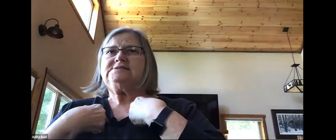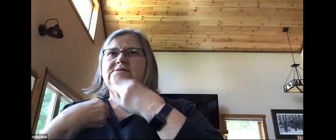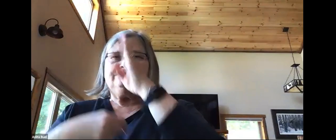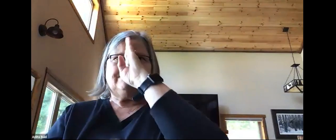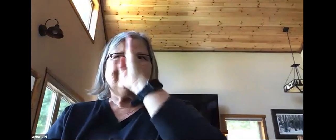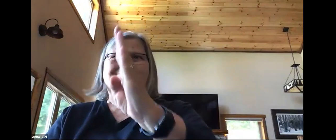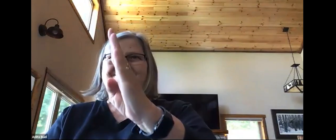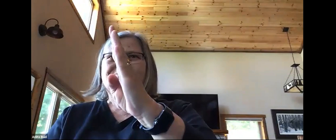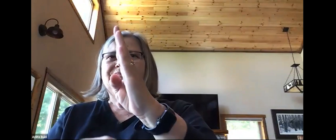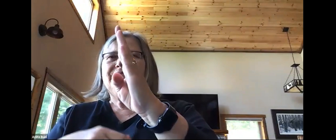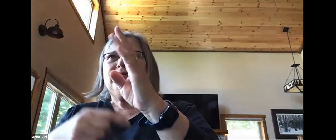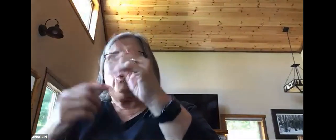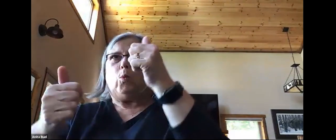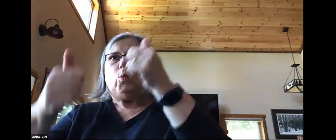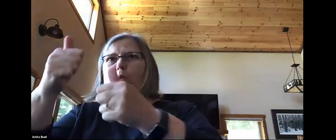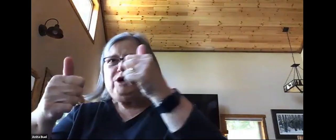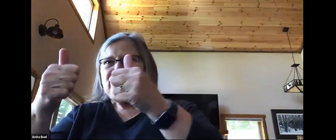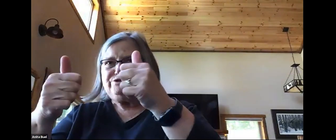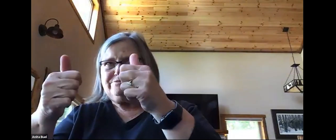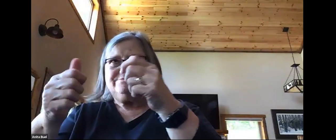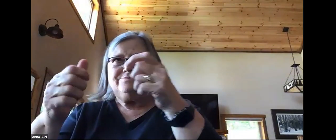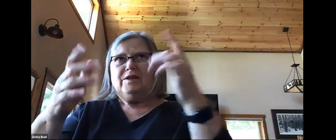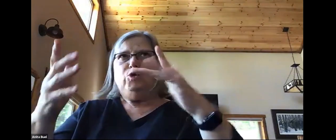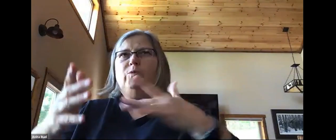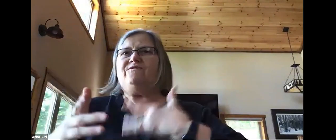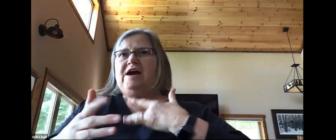Only because it gives us direct access to the